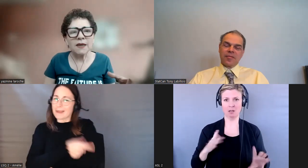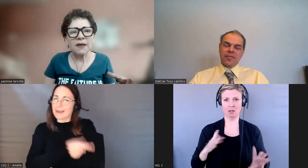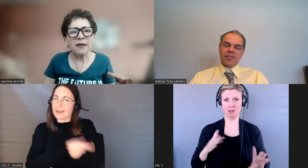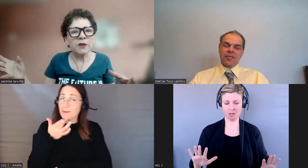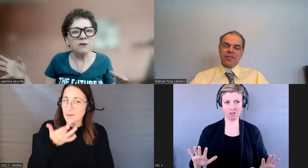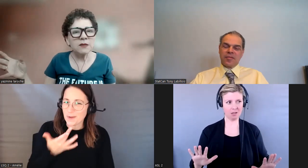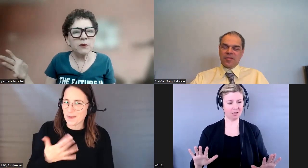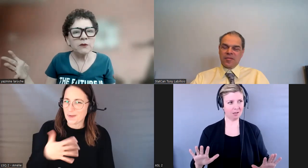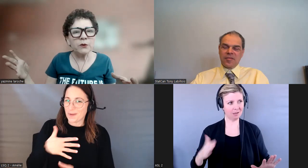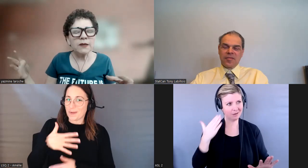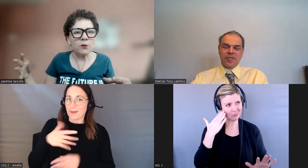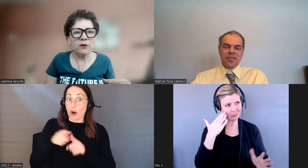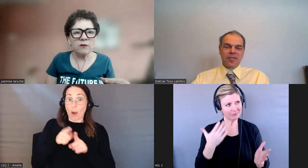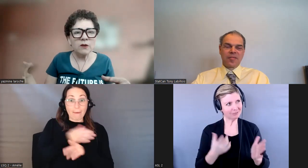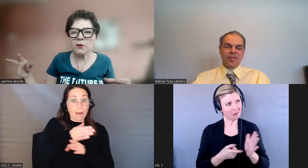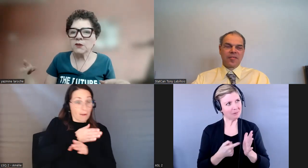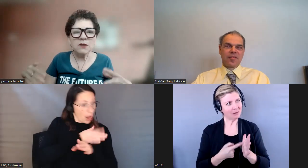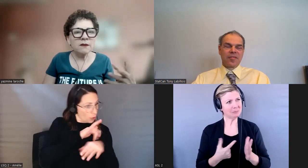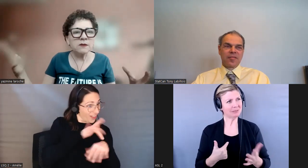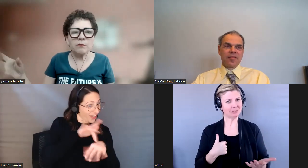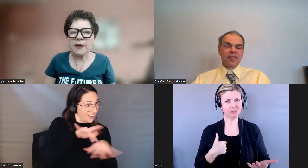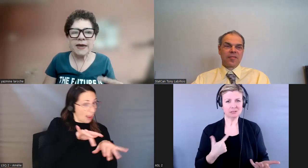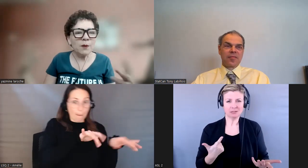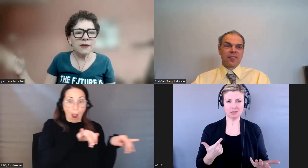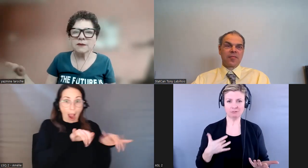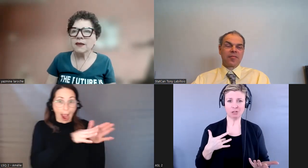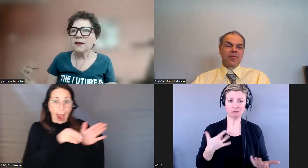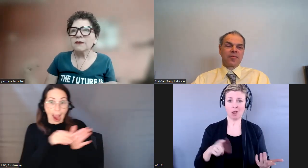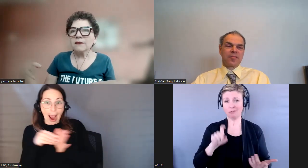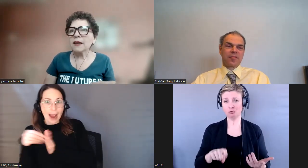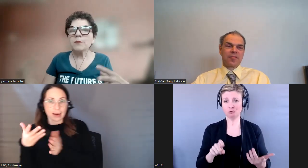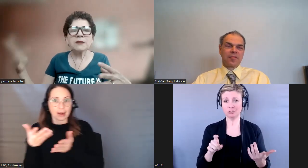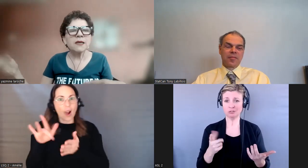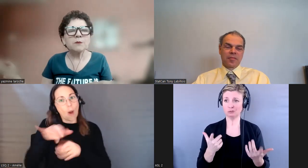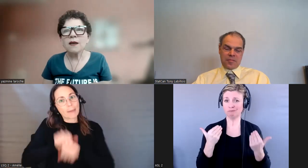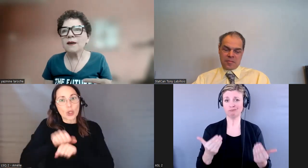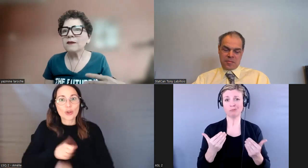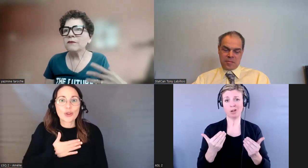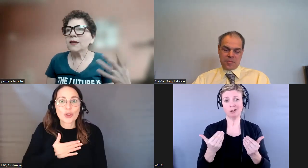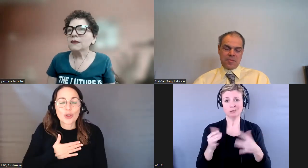what you did before like we are you know we do things by habit we get up at the same time